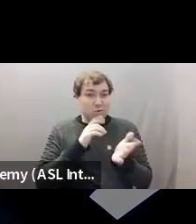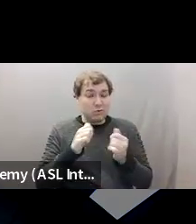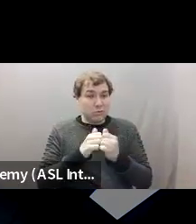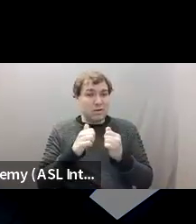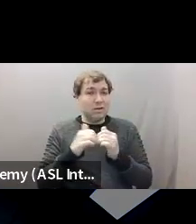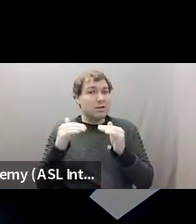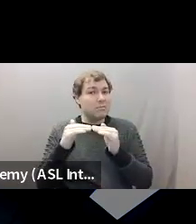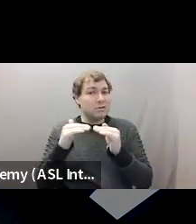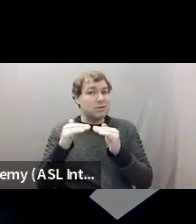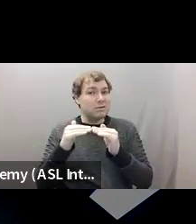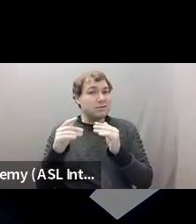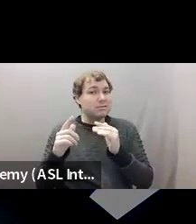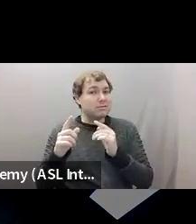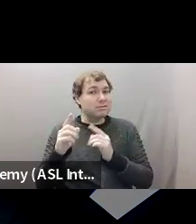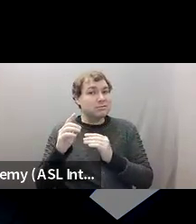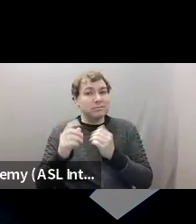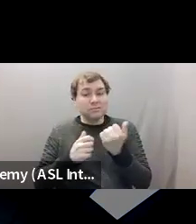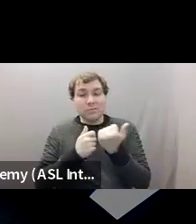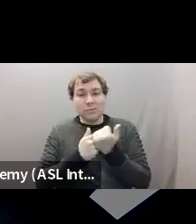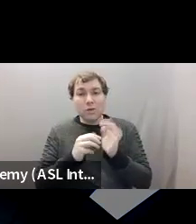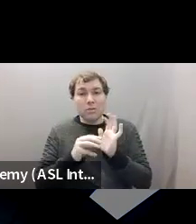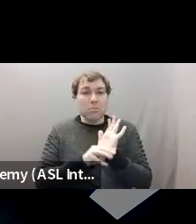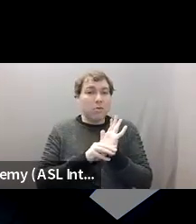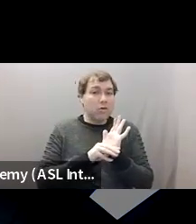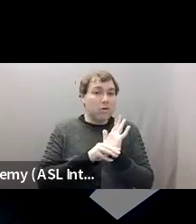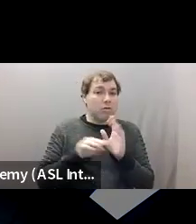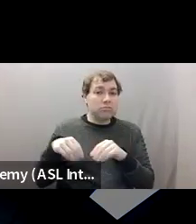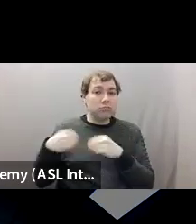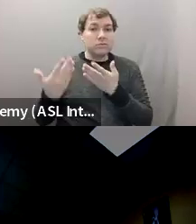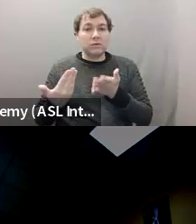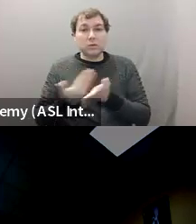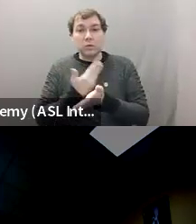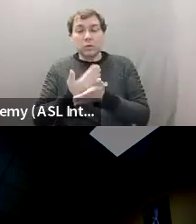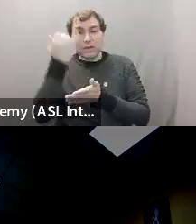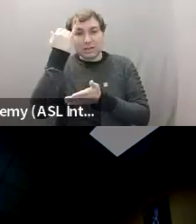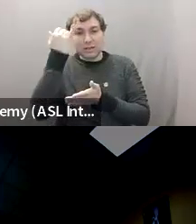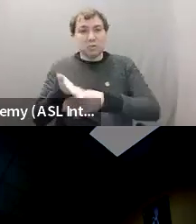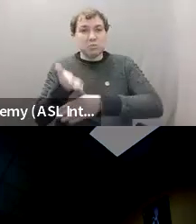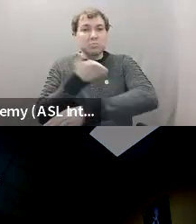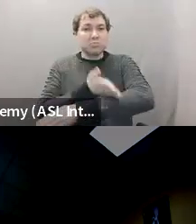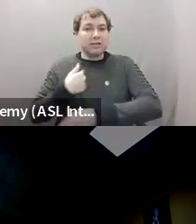Linda Pogue: Give us some new ideas, help us to Linda Pogue: enhance our our groups at our centers.